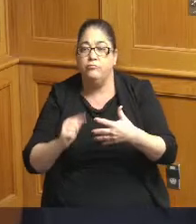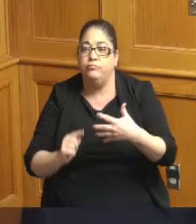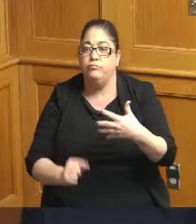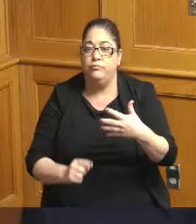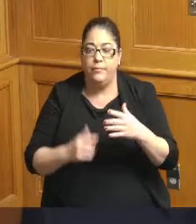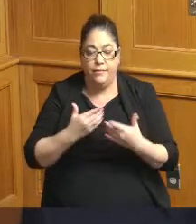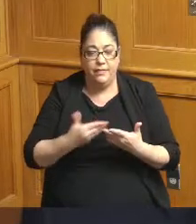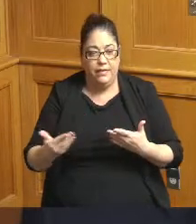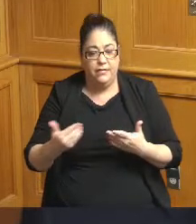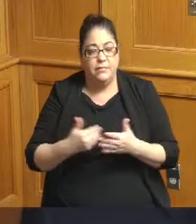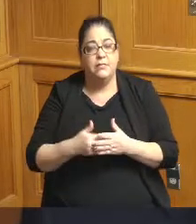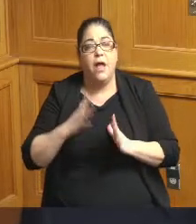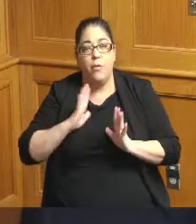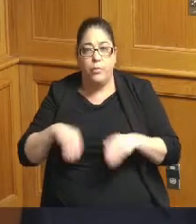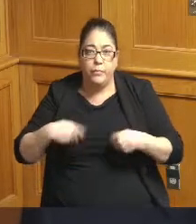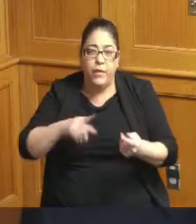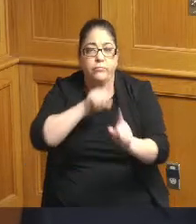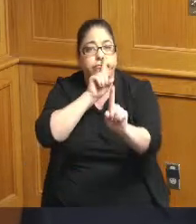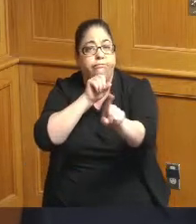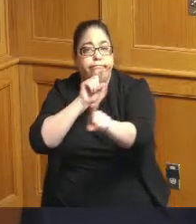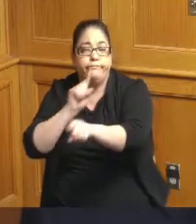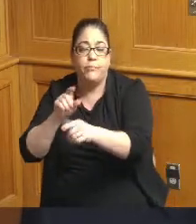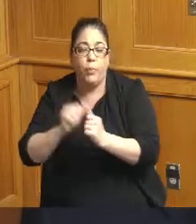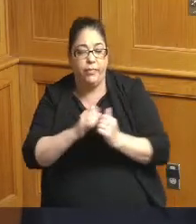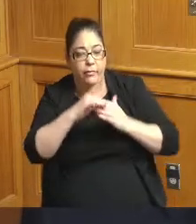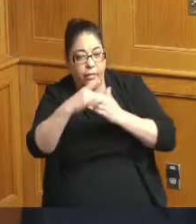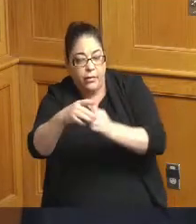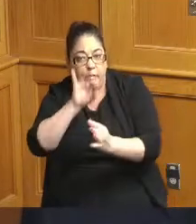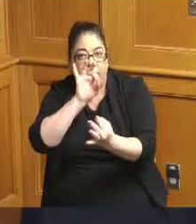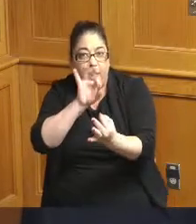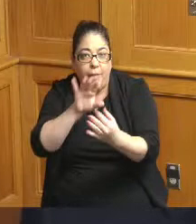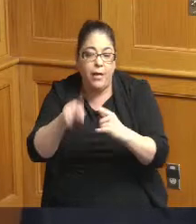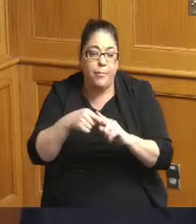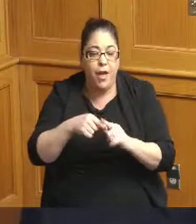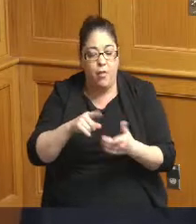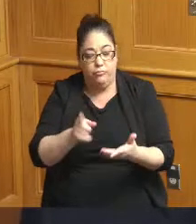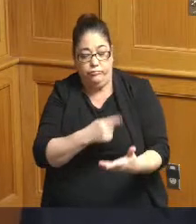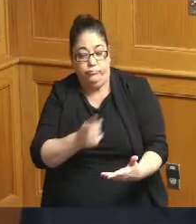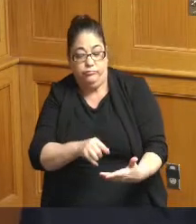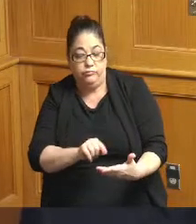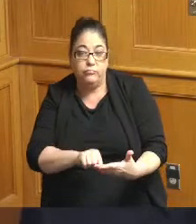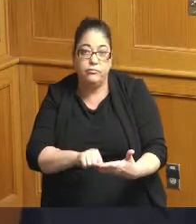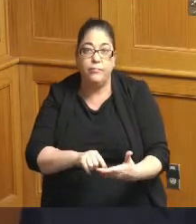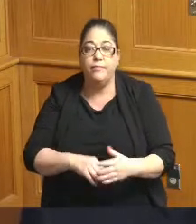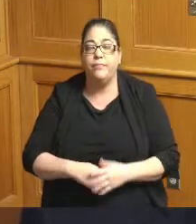provide the Administration with with any guidance or feedback on the budget we can take as much time